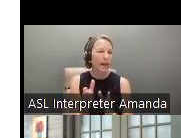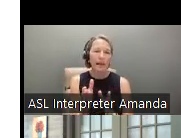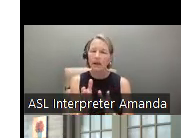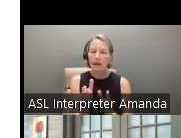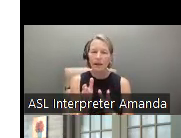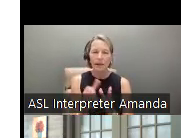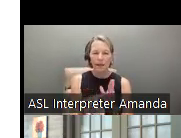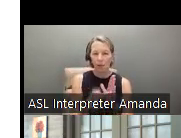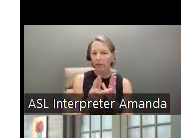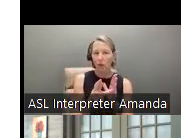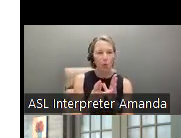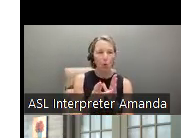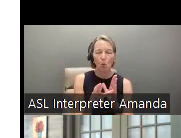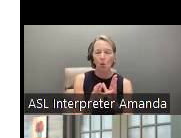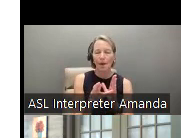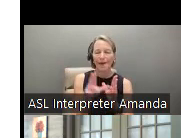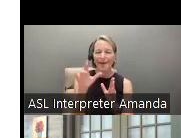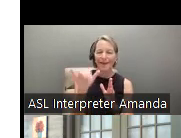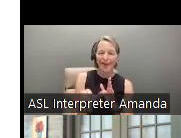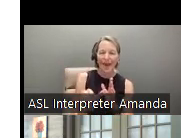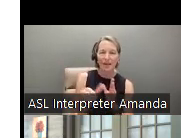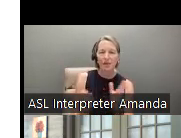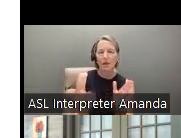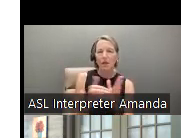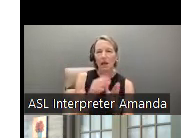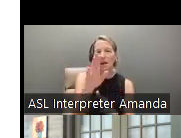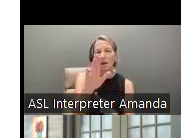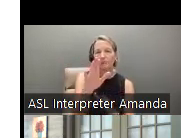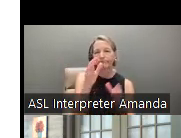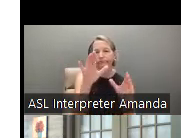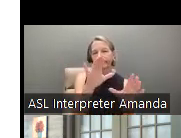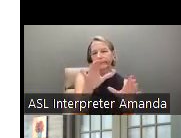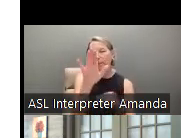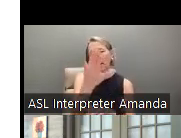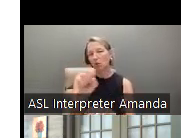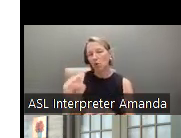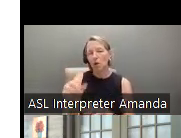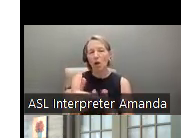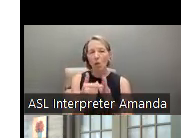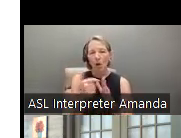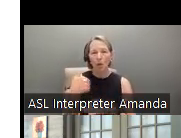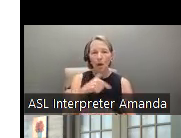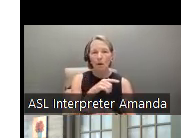we review it is uh again done by Social Security and they require us to look at